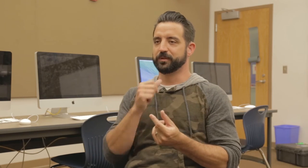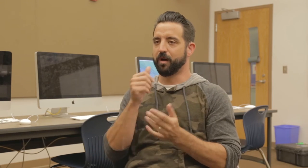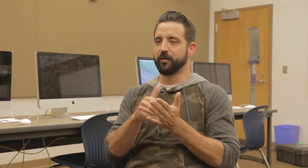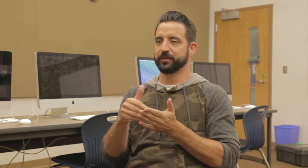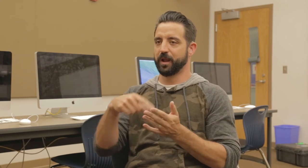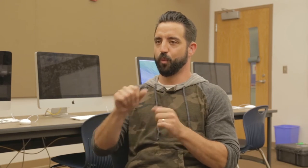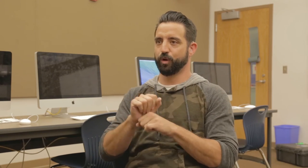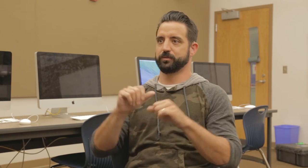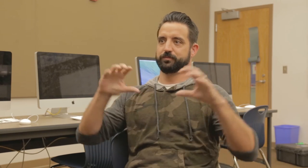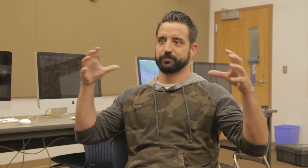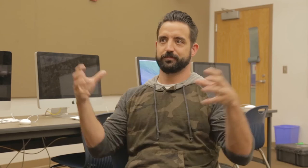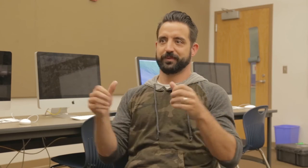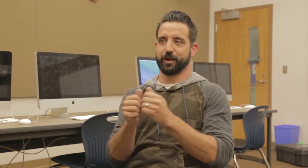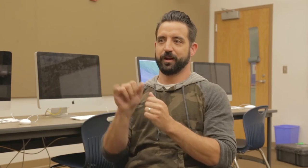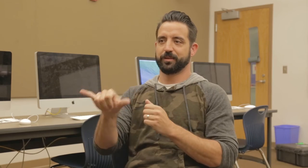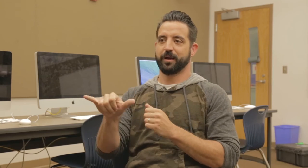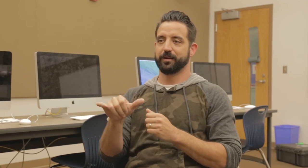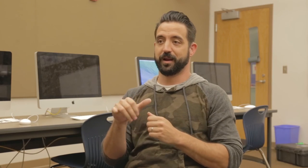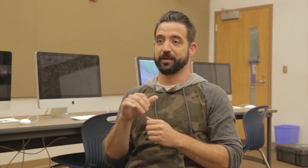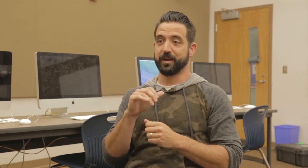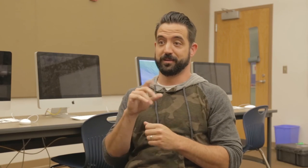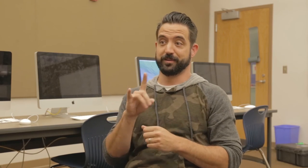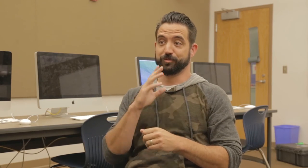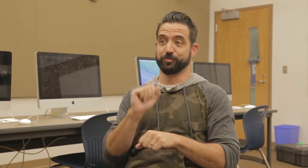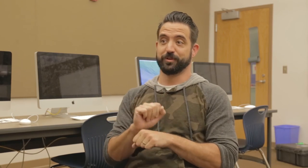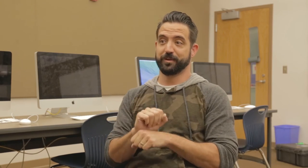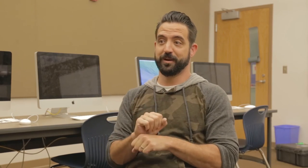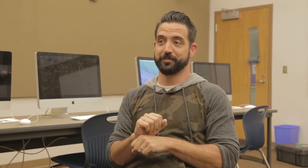It’s not often that they work together in large groups like that. They did a great job.